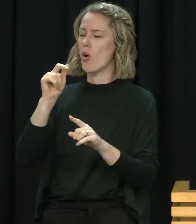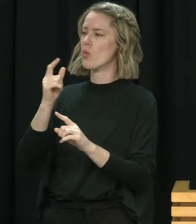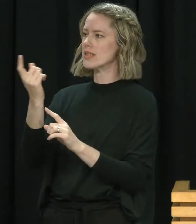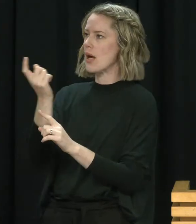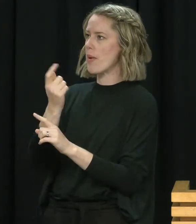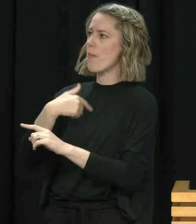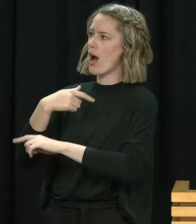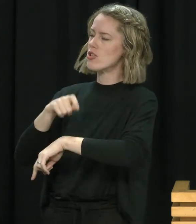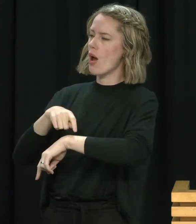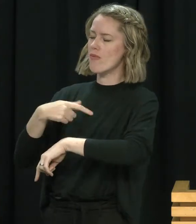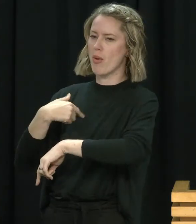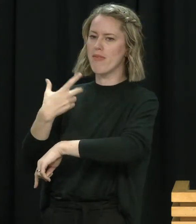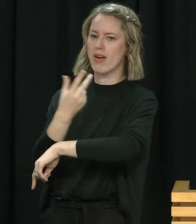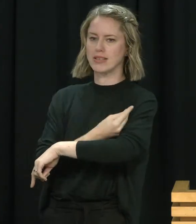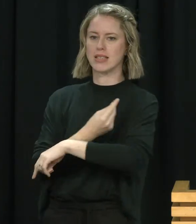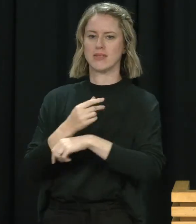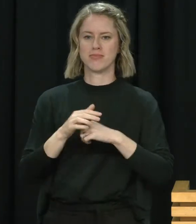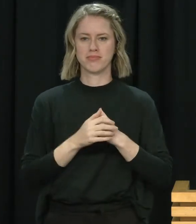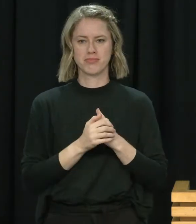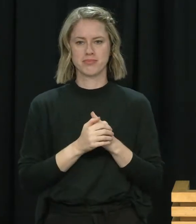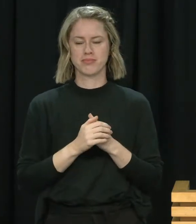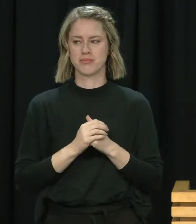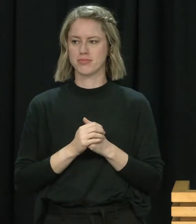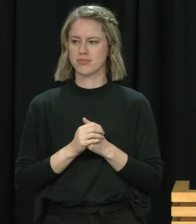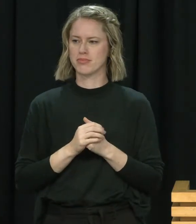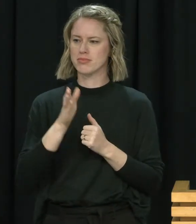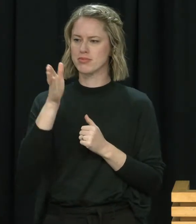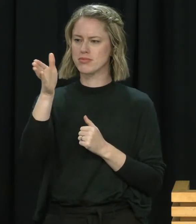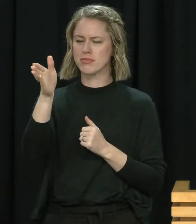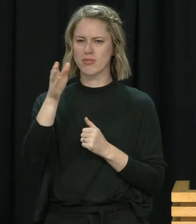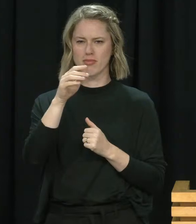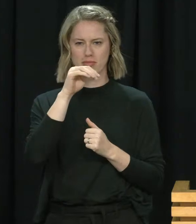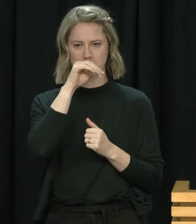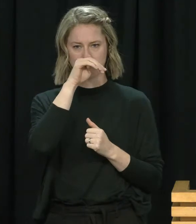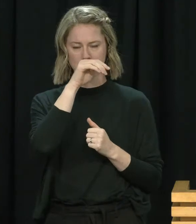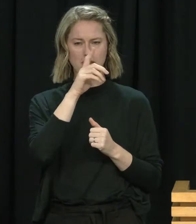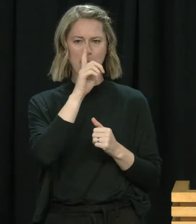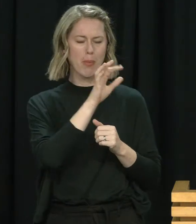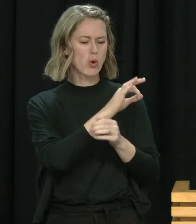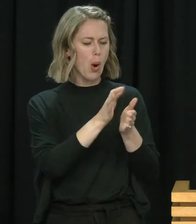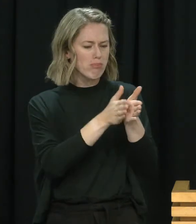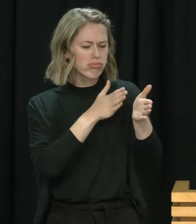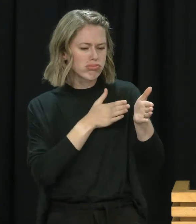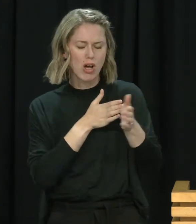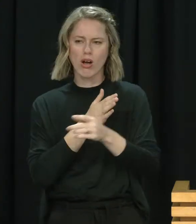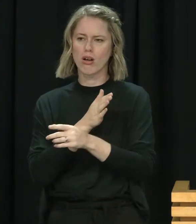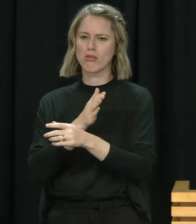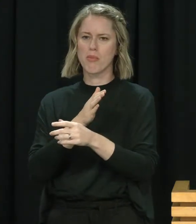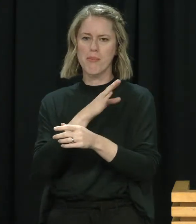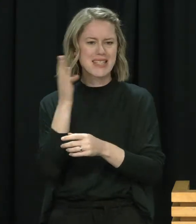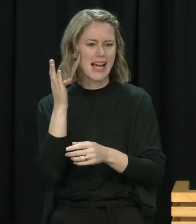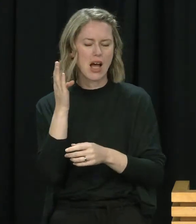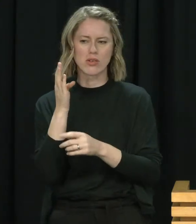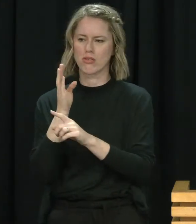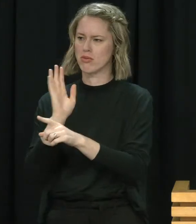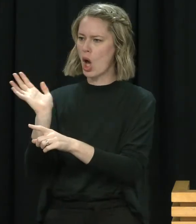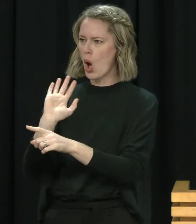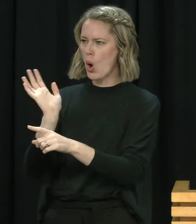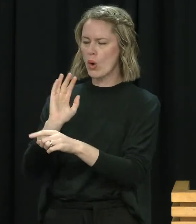getting out there and contacting people so they know when they can expect to hear from their local DHB or their